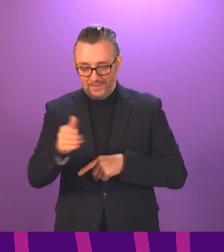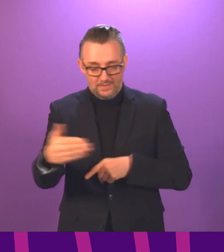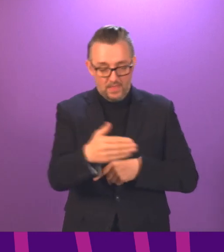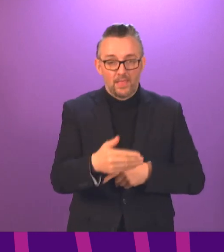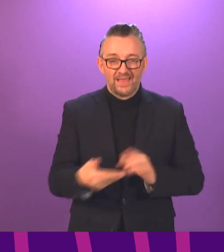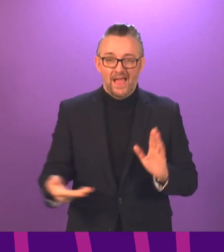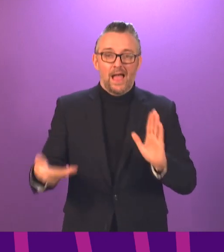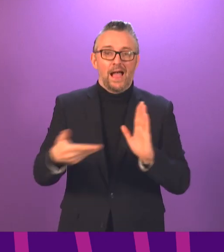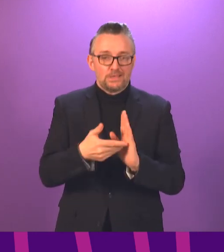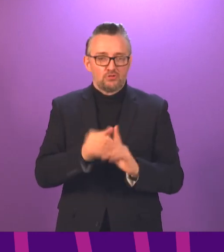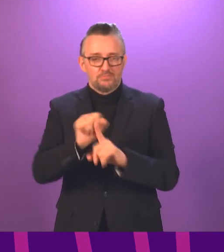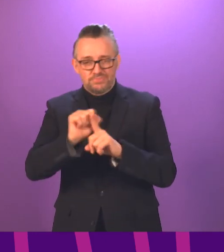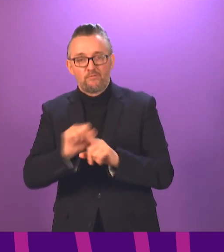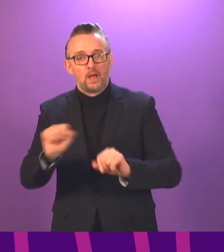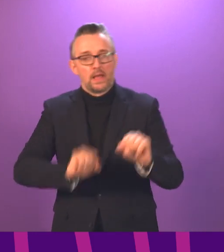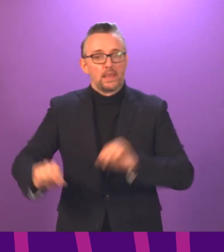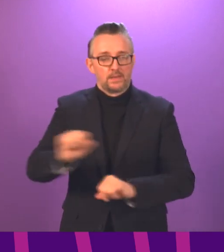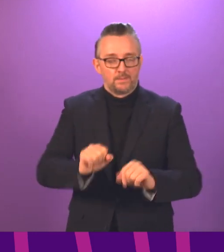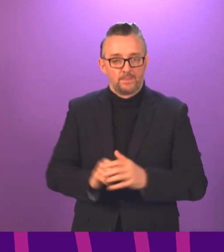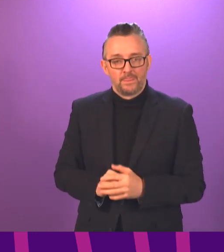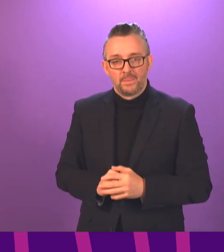In addition, electoral registration officers are working hard so that those